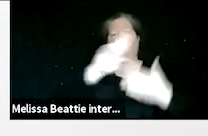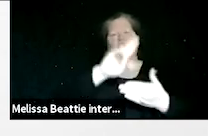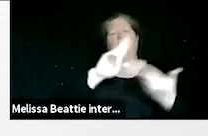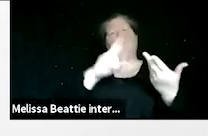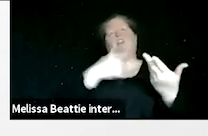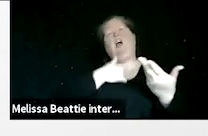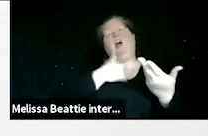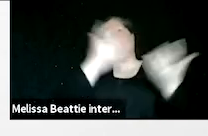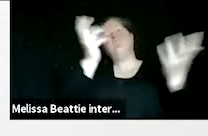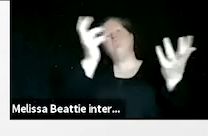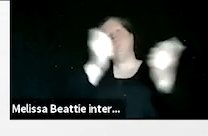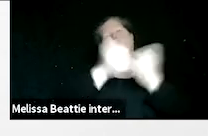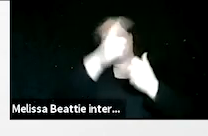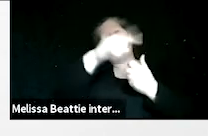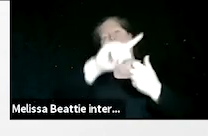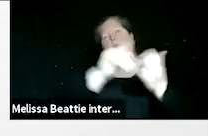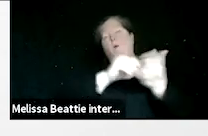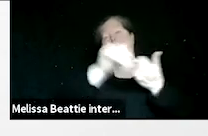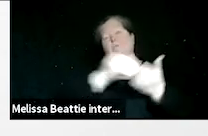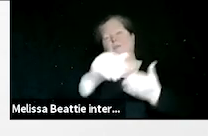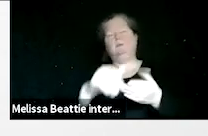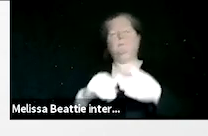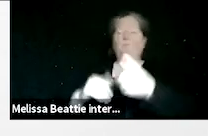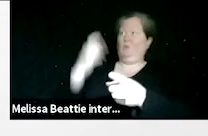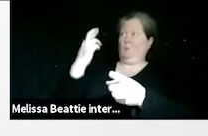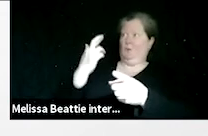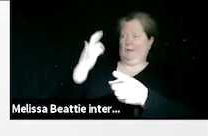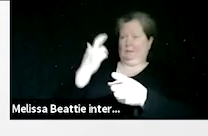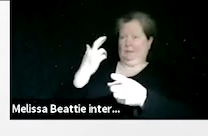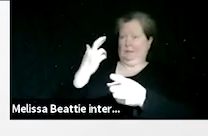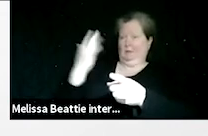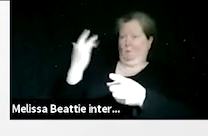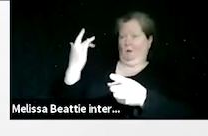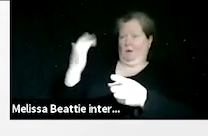Rick Mislan: And I guess the reason is why right. What do you, what do you greening outside